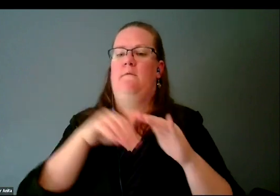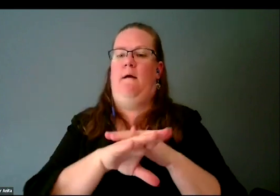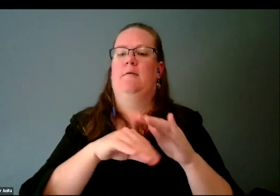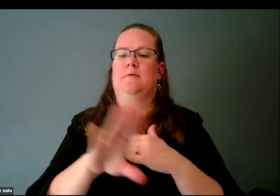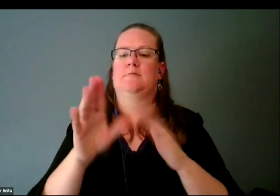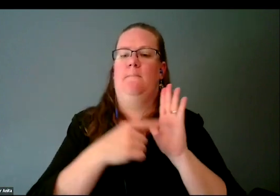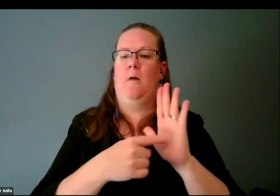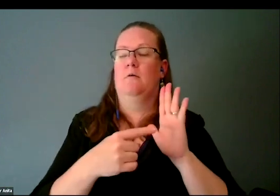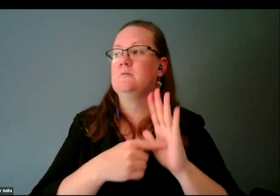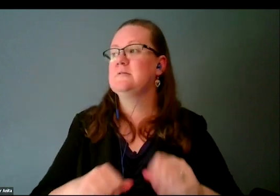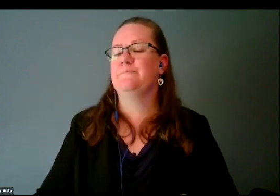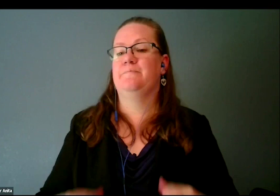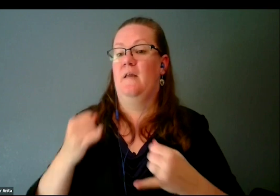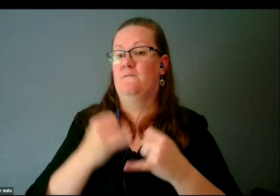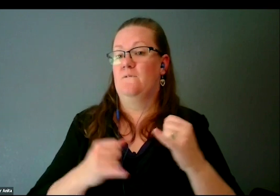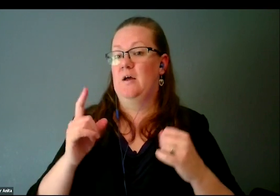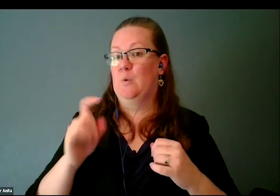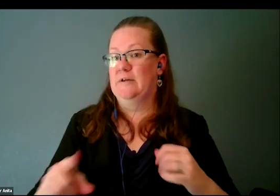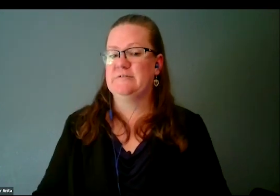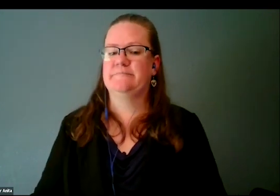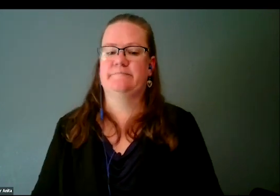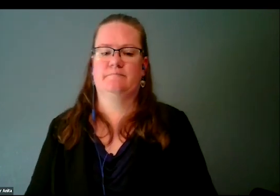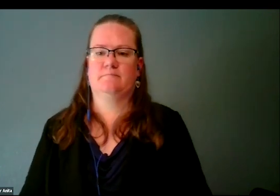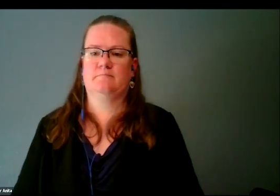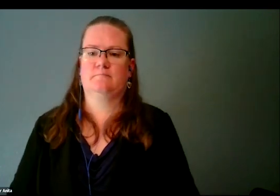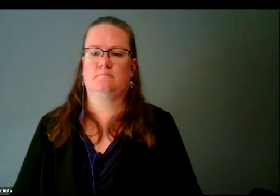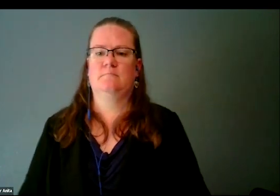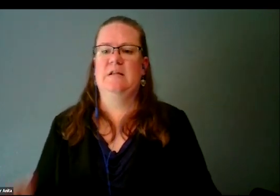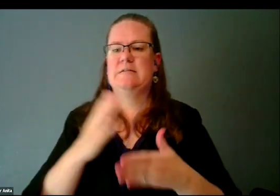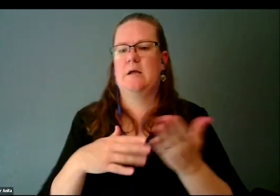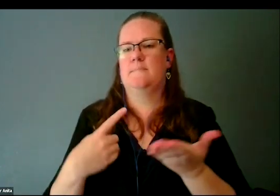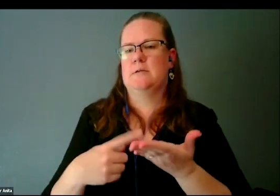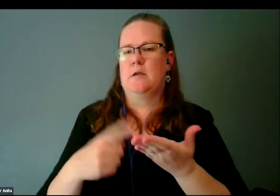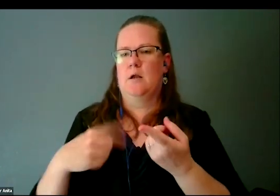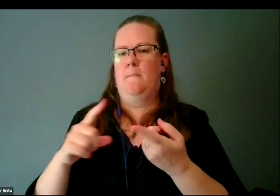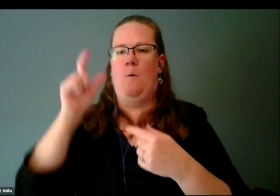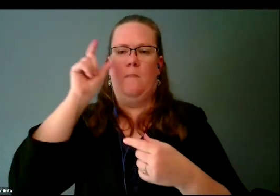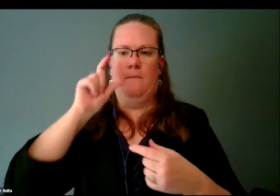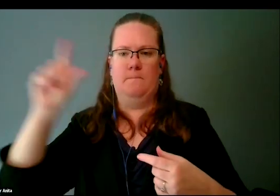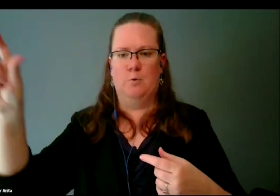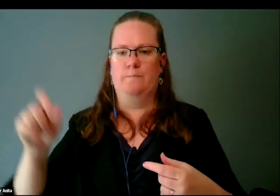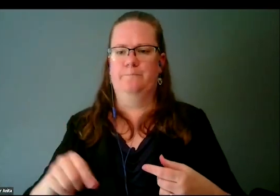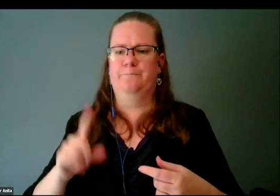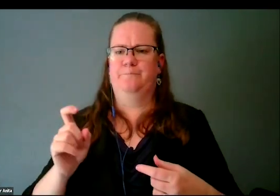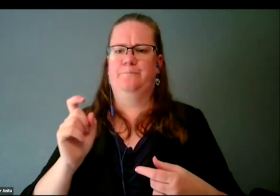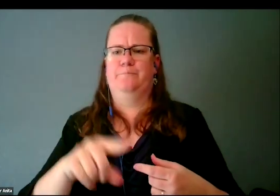Final question here. We have some discussion around the moon phases. Jake asks, "Did you test the moon phases